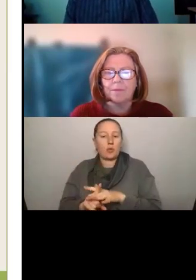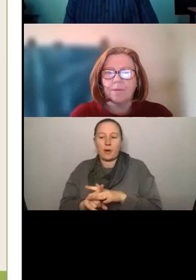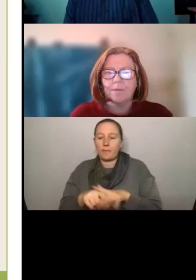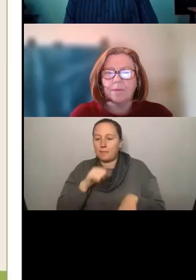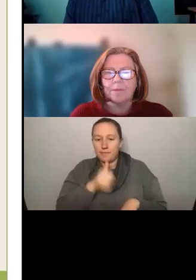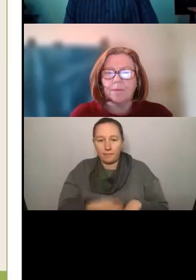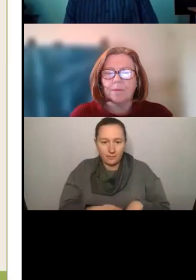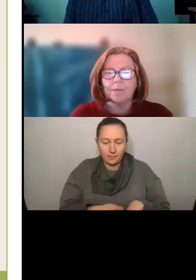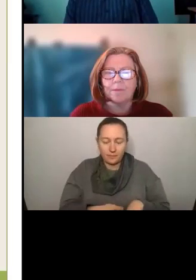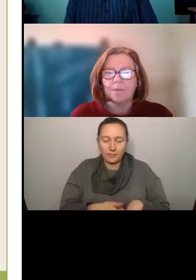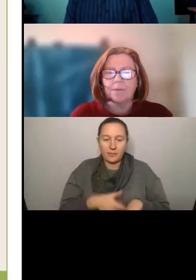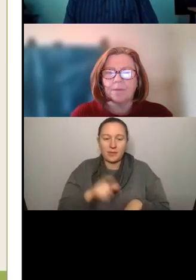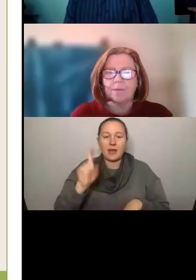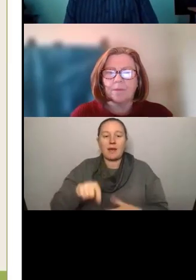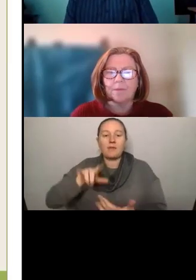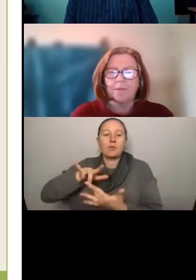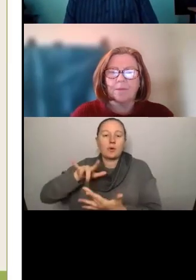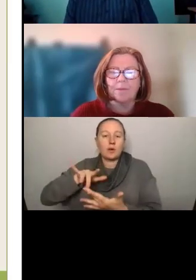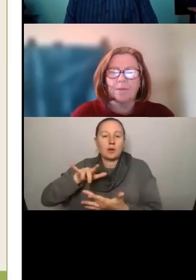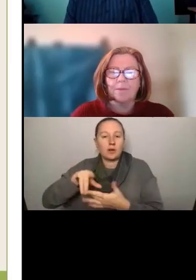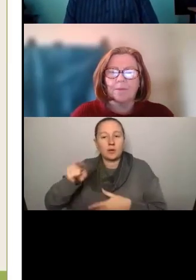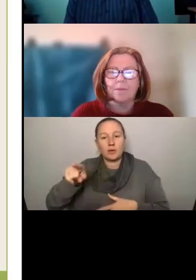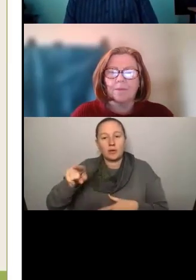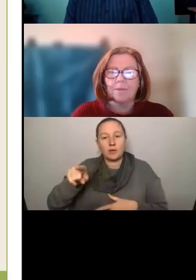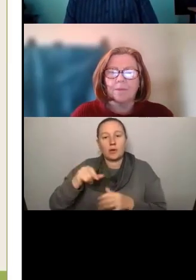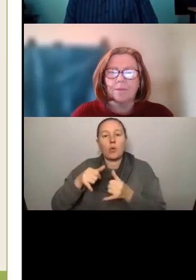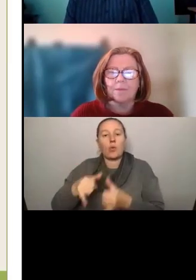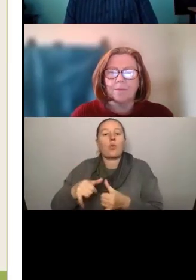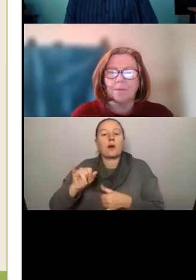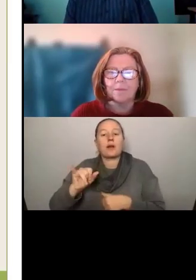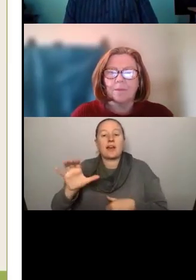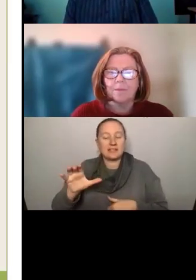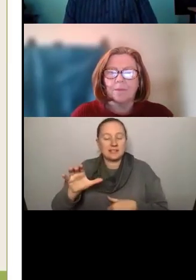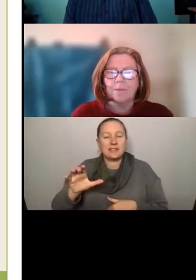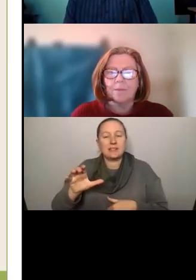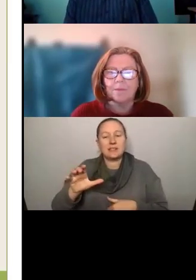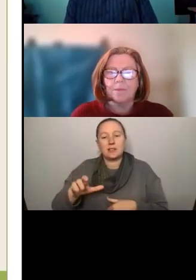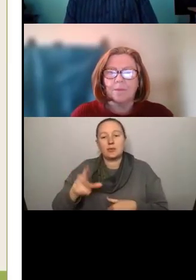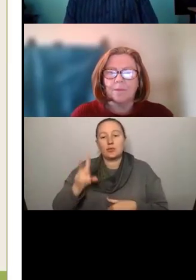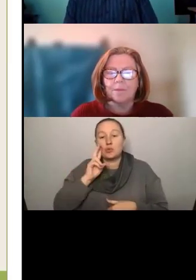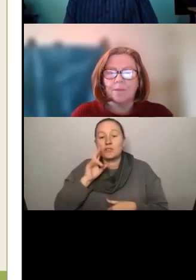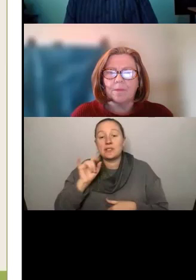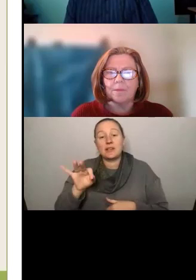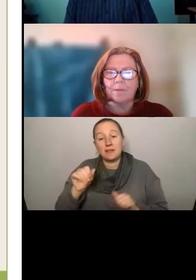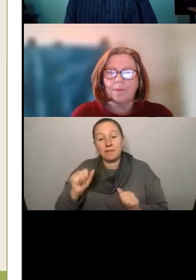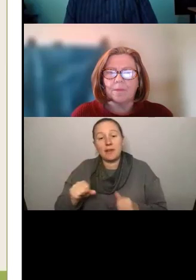and you'll have to contact the awarding IC to see if you can go ahead and extend again.